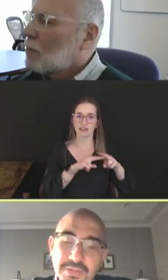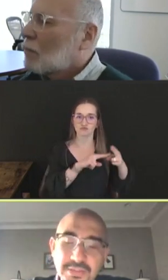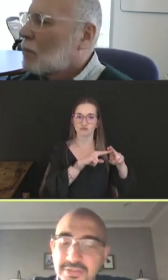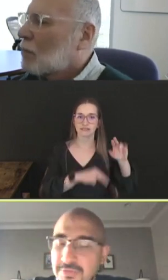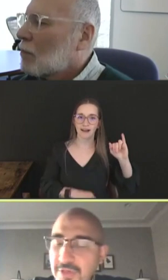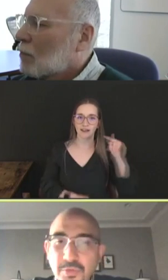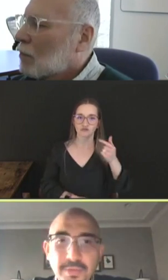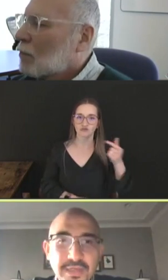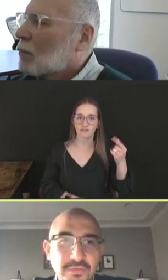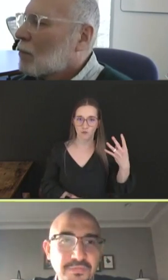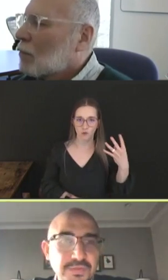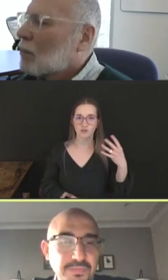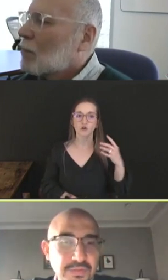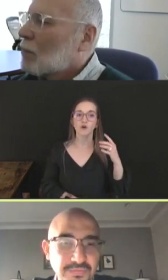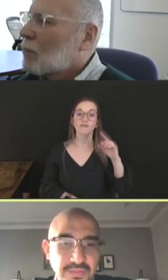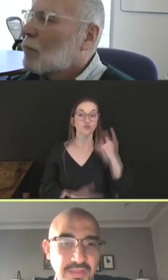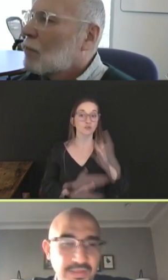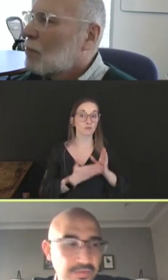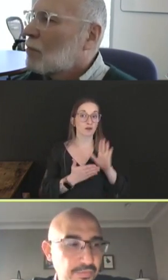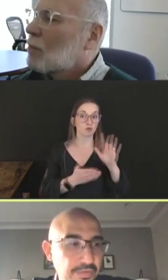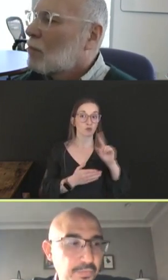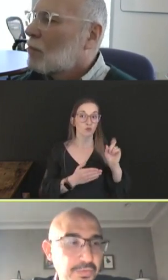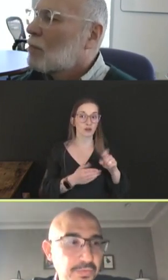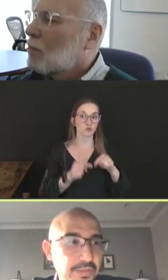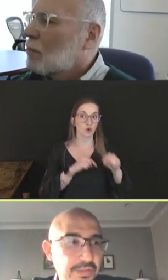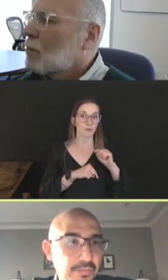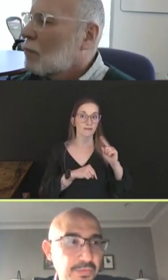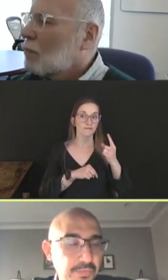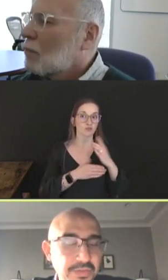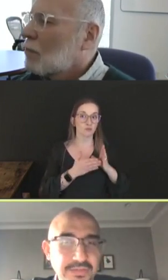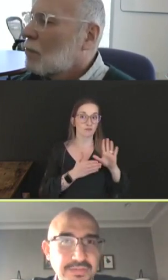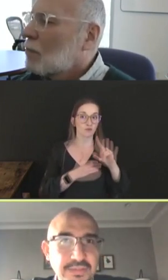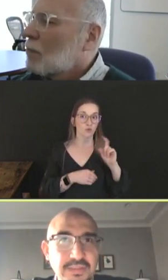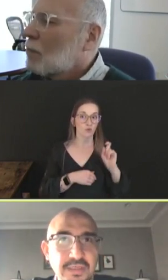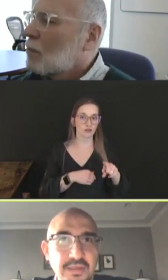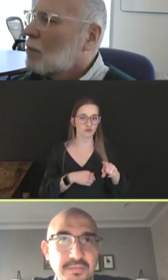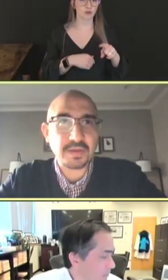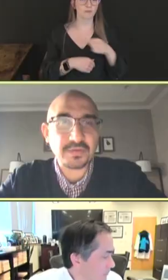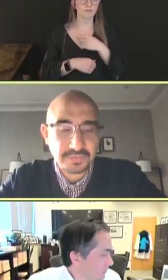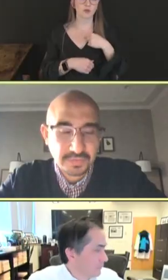of your question. I'm sorry, I'll go back to the first part. We do see, after the booster